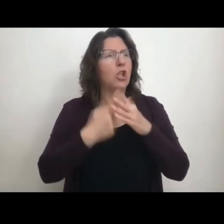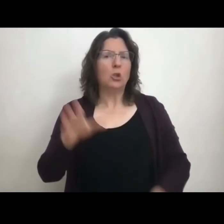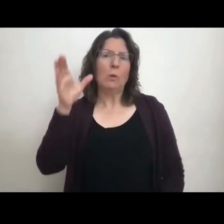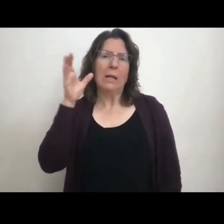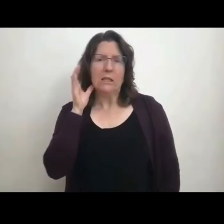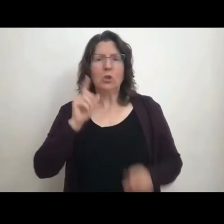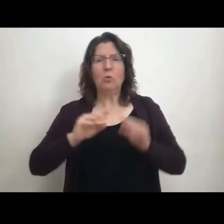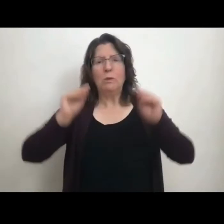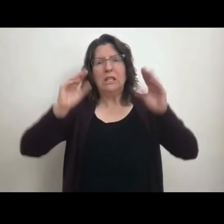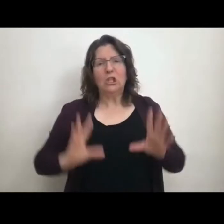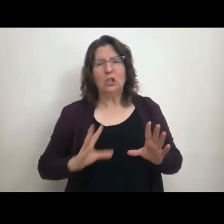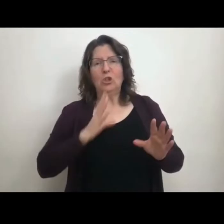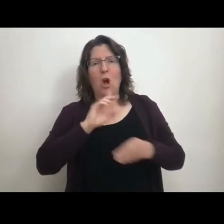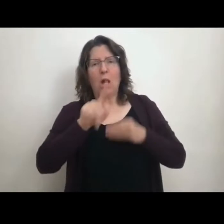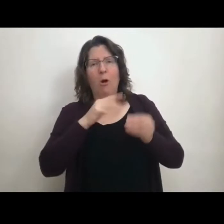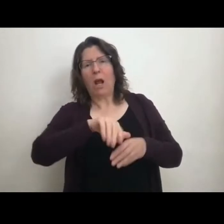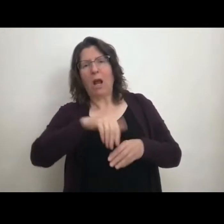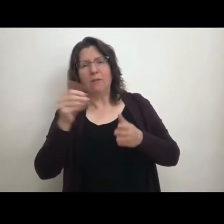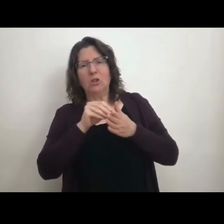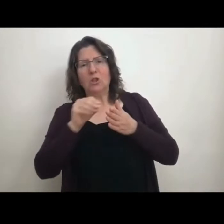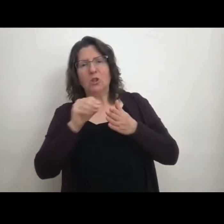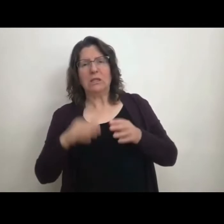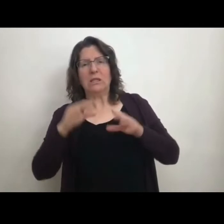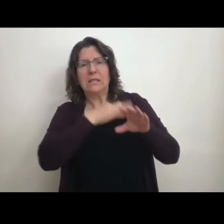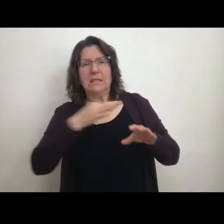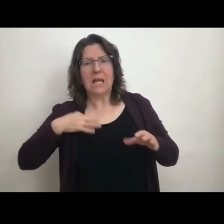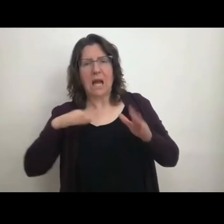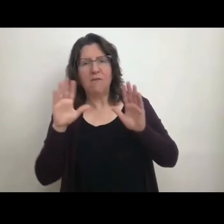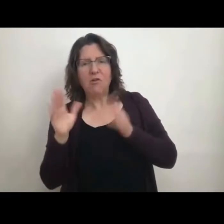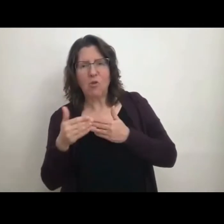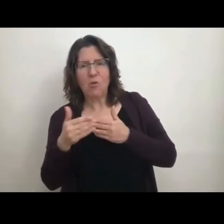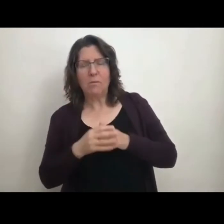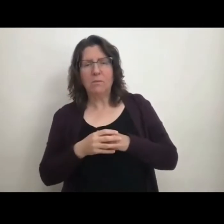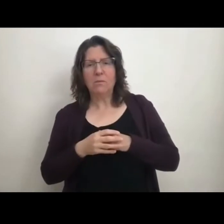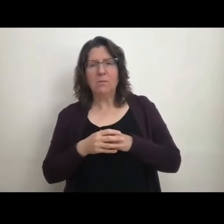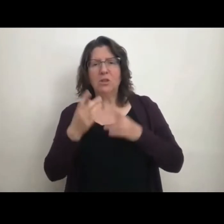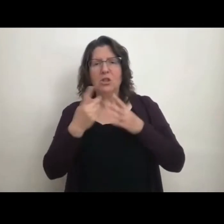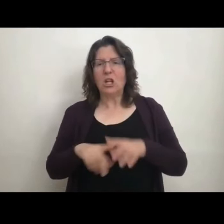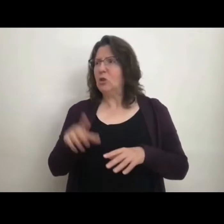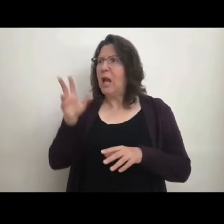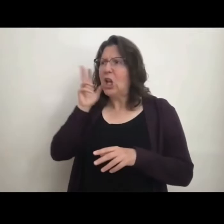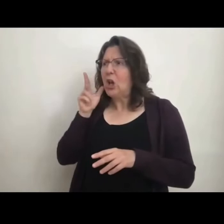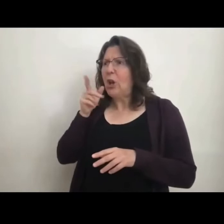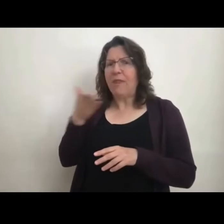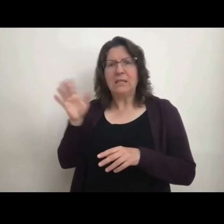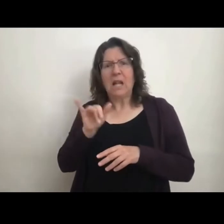I started to notice how other teachers spoke about students when they were in the staff room.